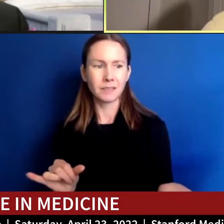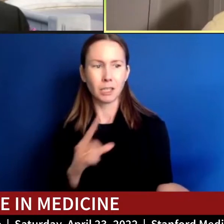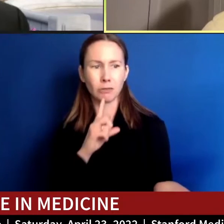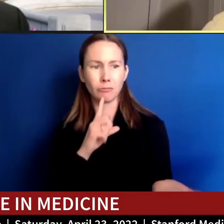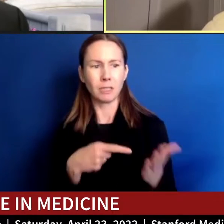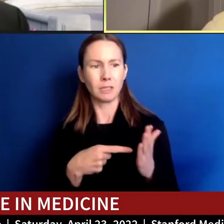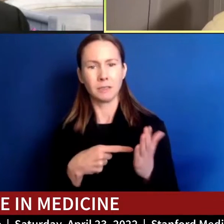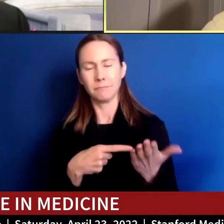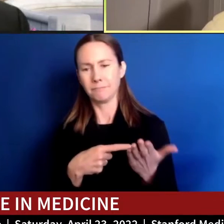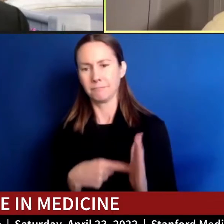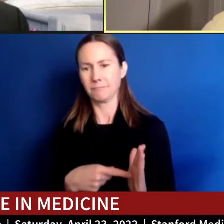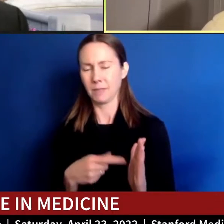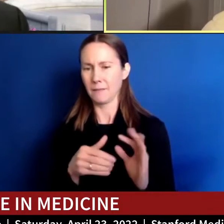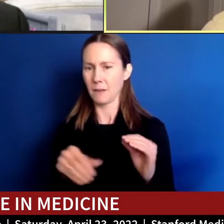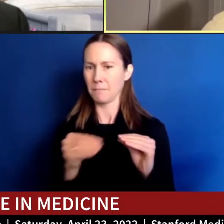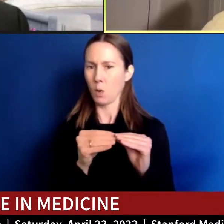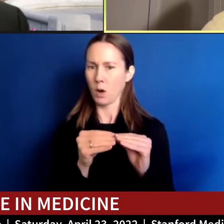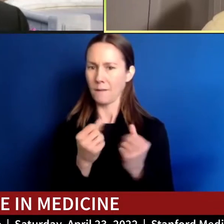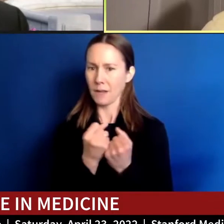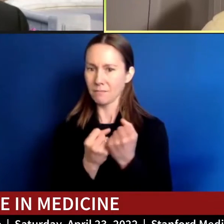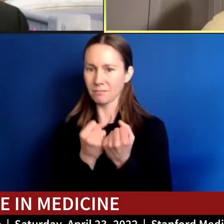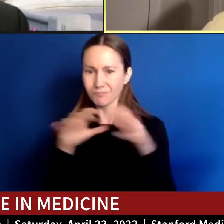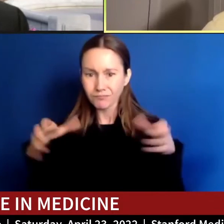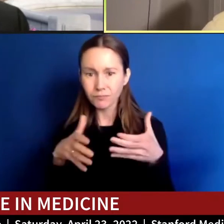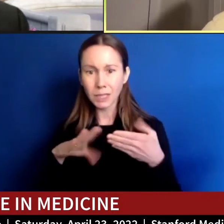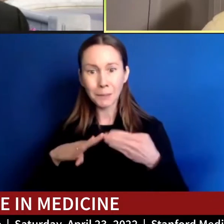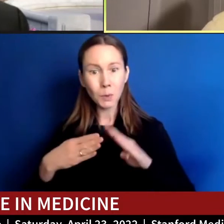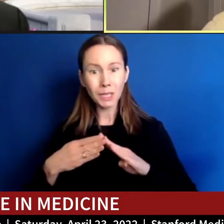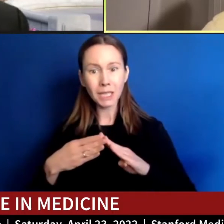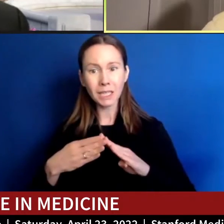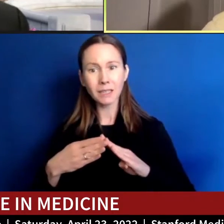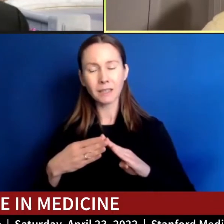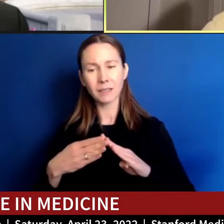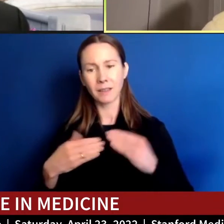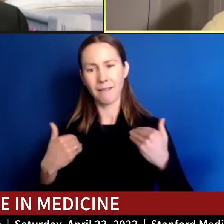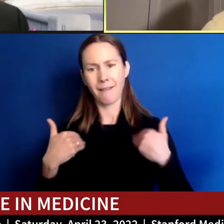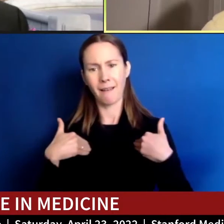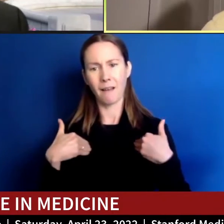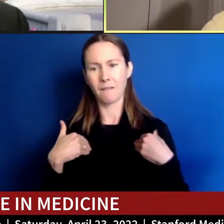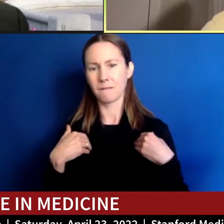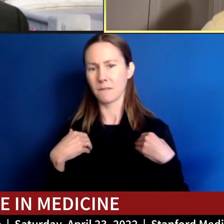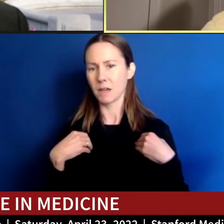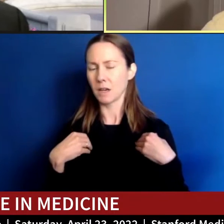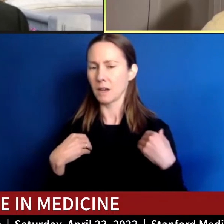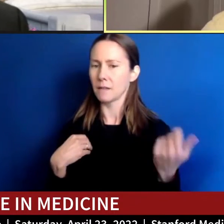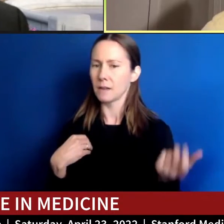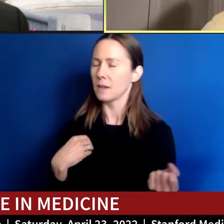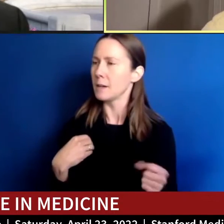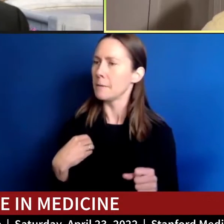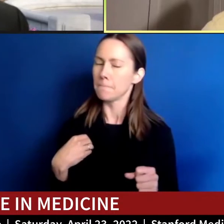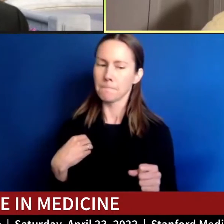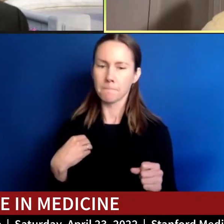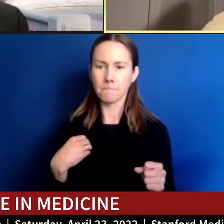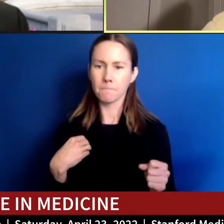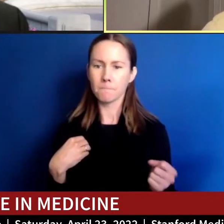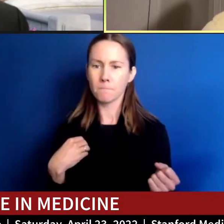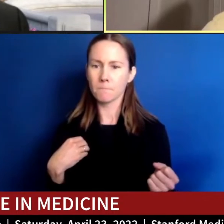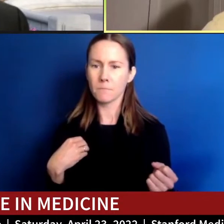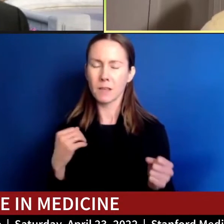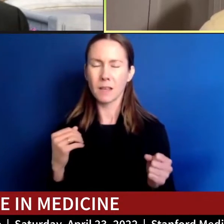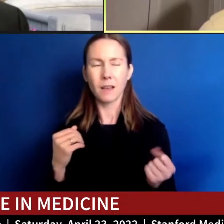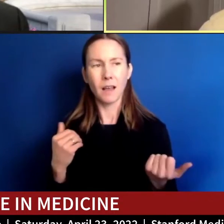community, there is a level of wisdom that I think people still don't understand or recognize.